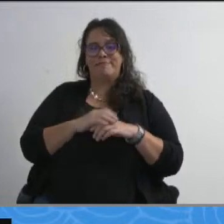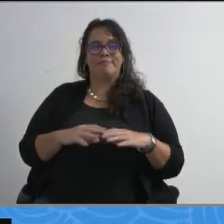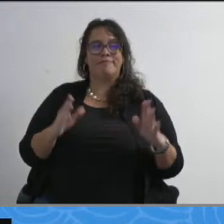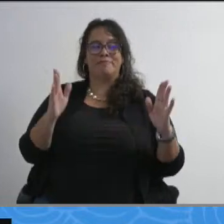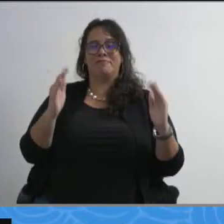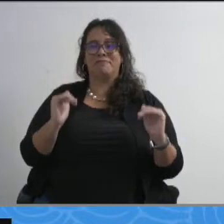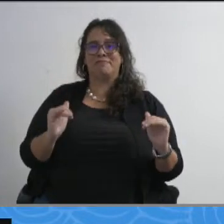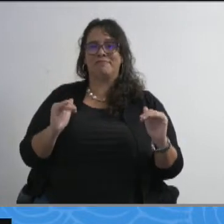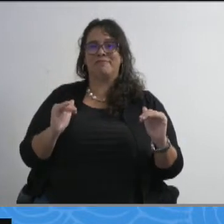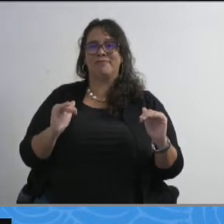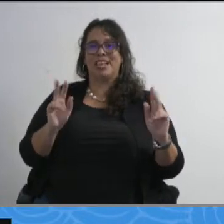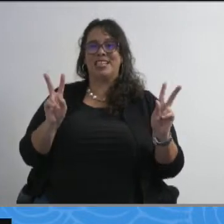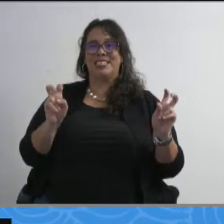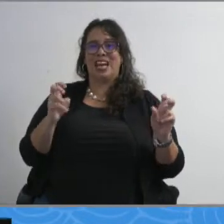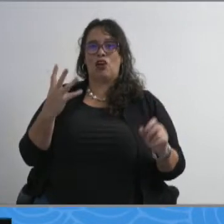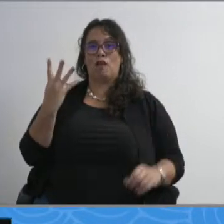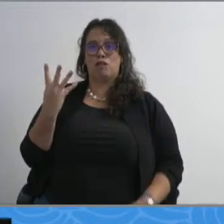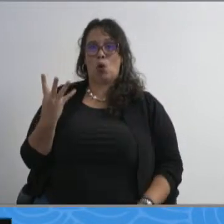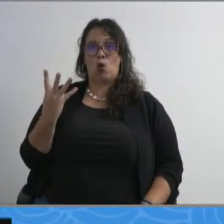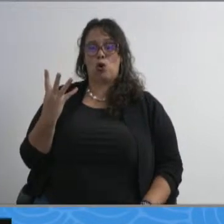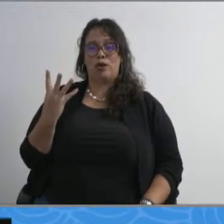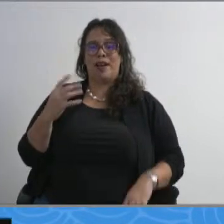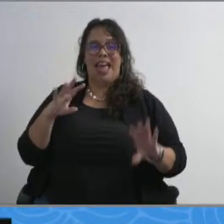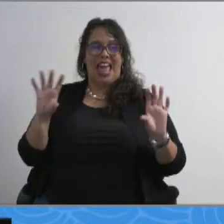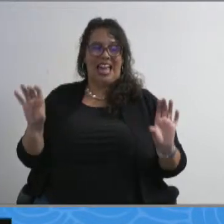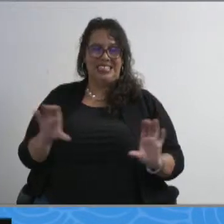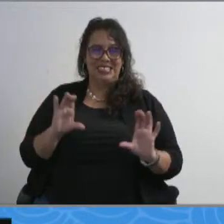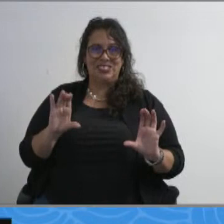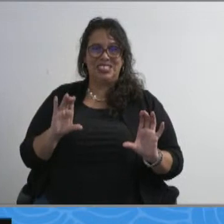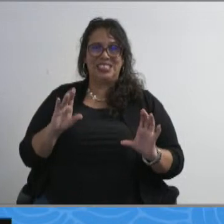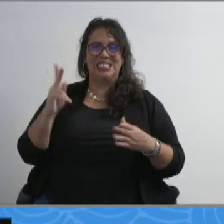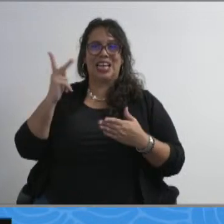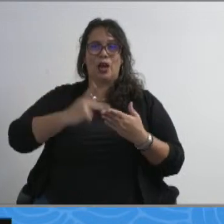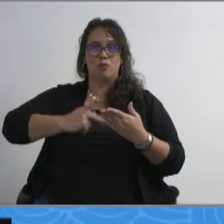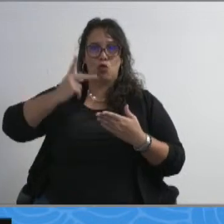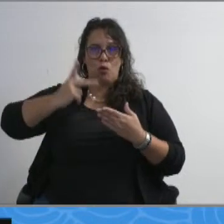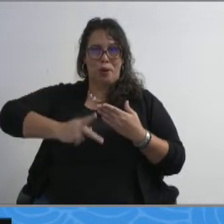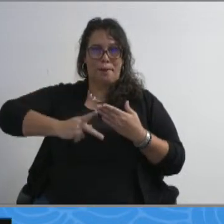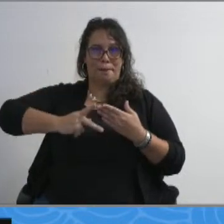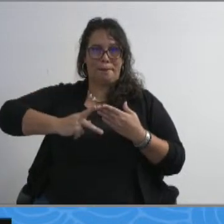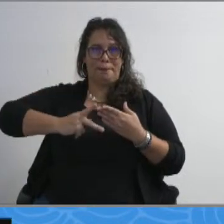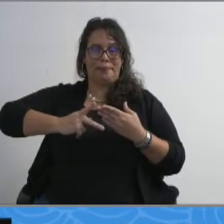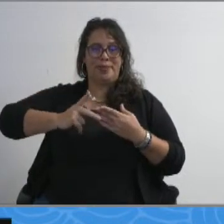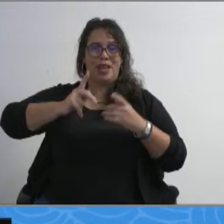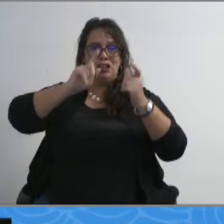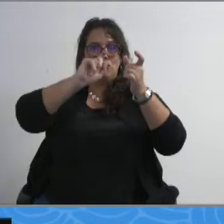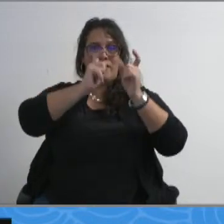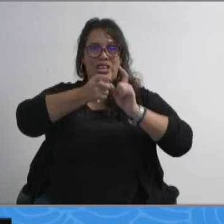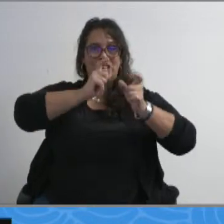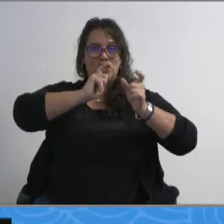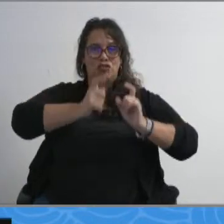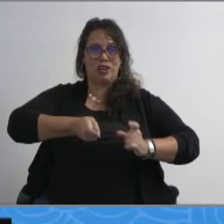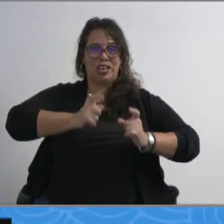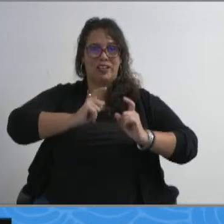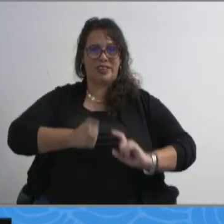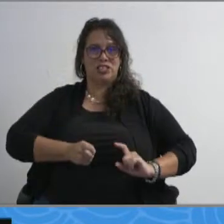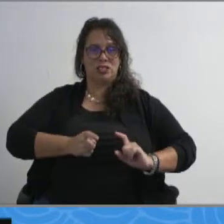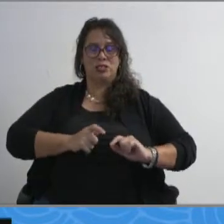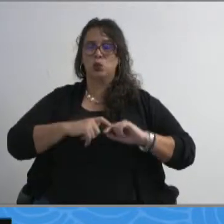And Title IV for activities and programs. These are are revisions that are major revisions